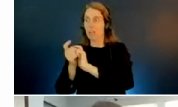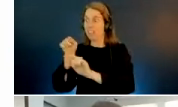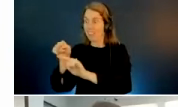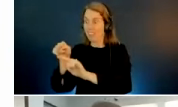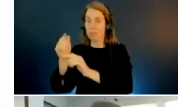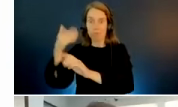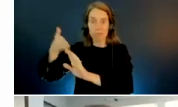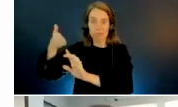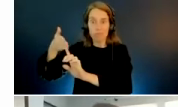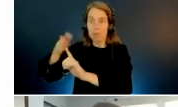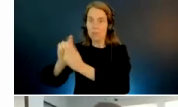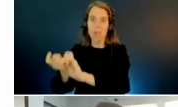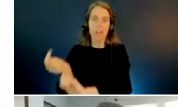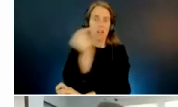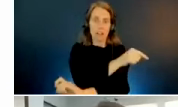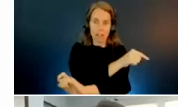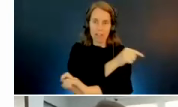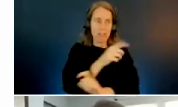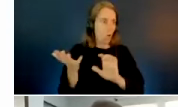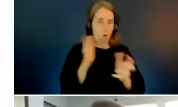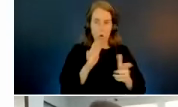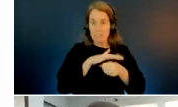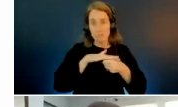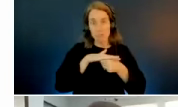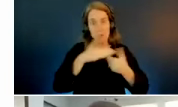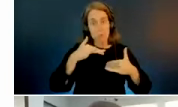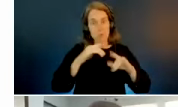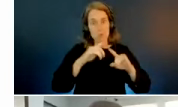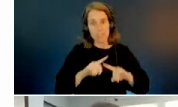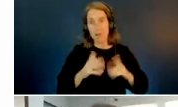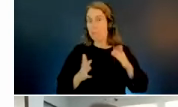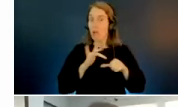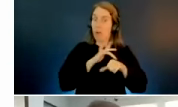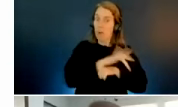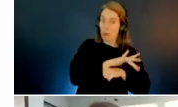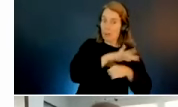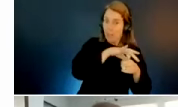where you vote so we'll talk about all that um Can I have assistance when voting? um that's